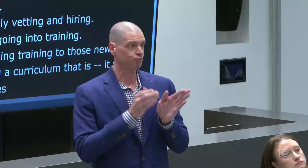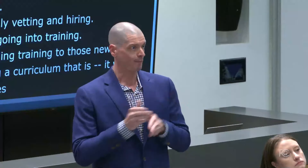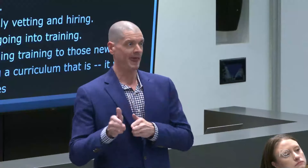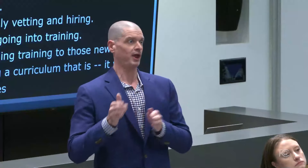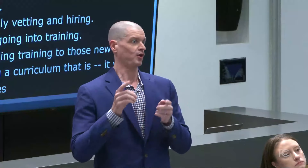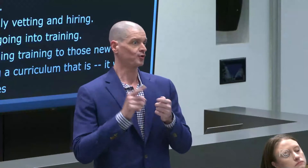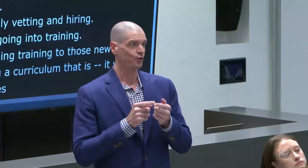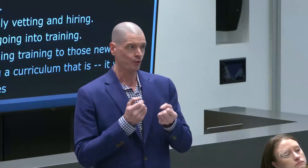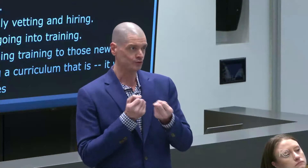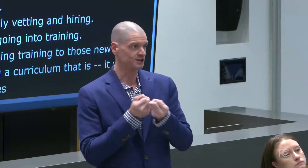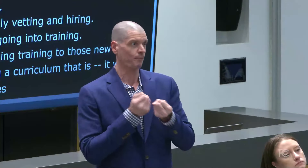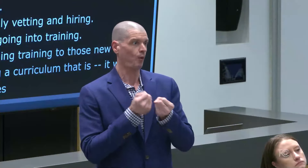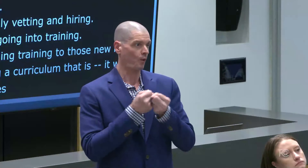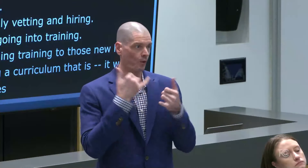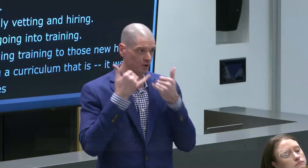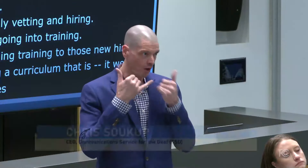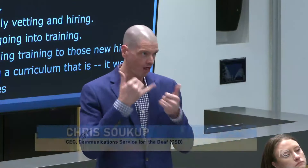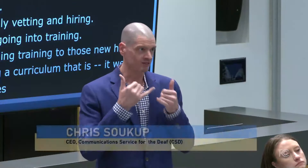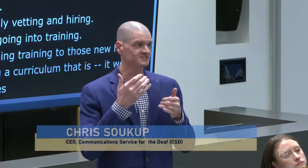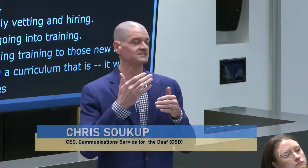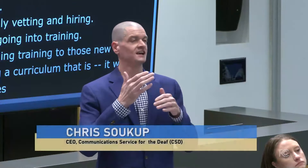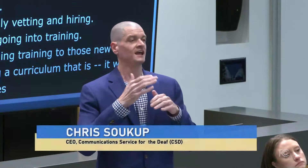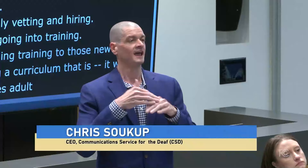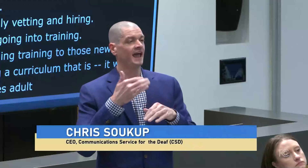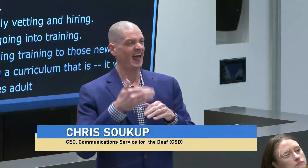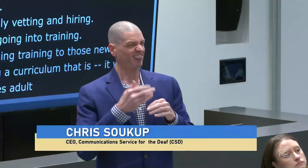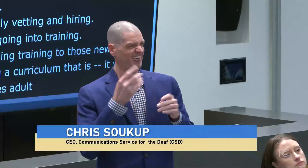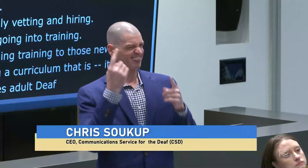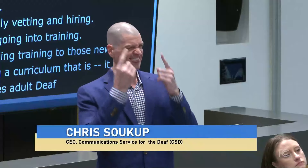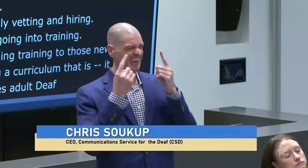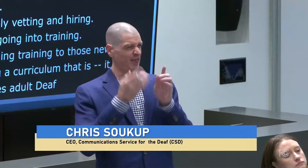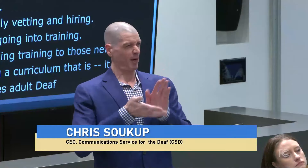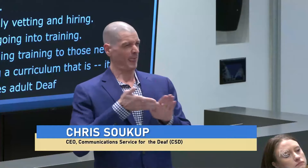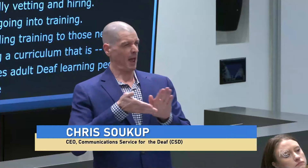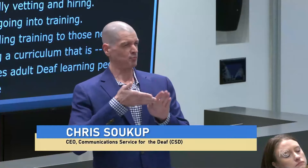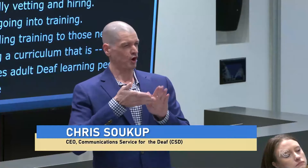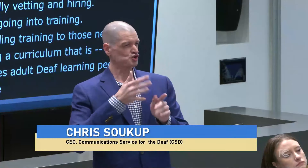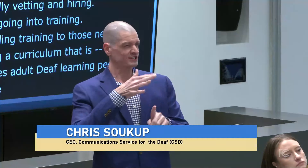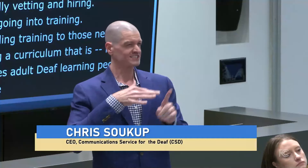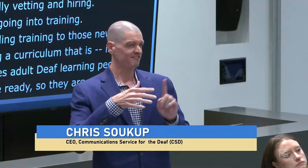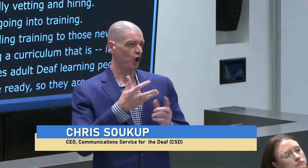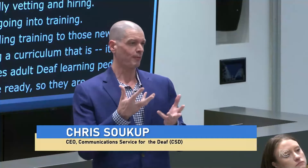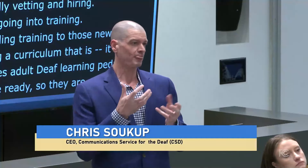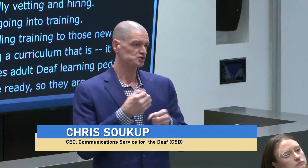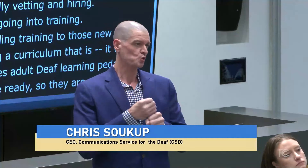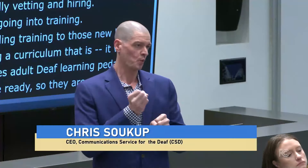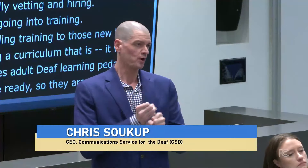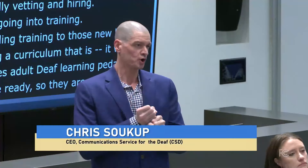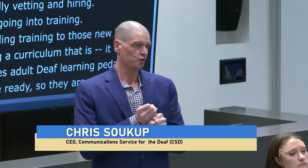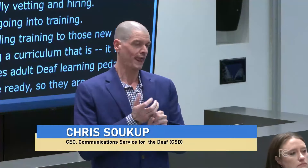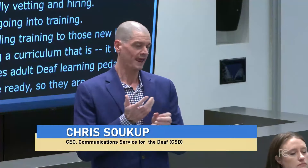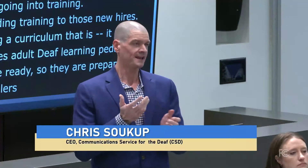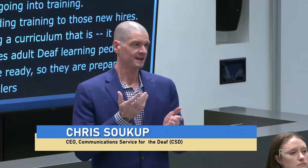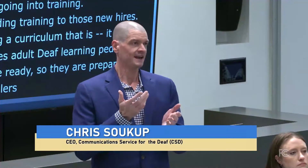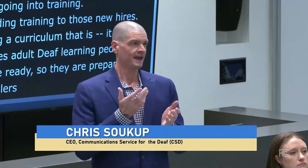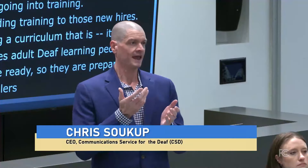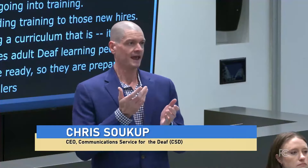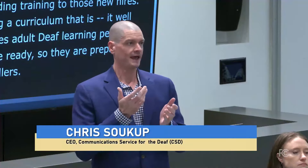DEVELOPING A CURRICULUM THAT IS -- IT WELL INCORPORATES ADULT DEAF LEARNING PEDAGOGY